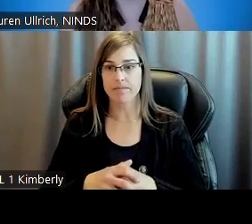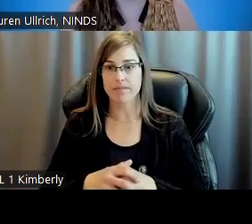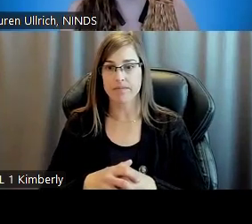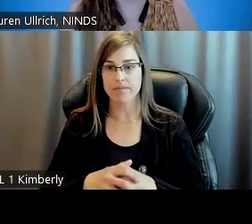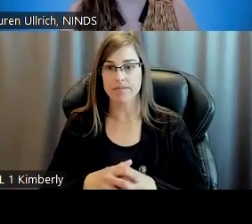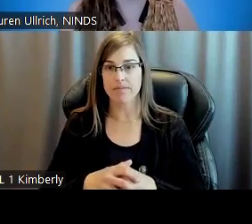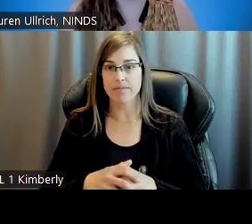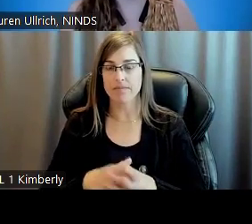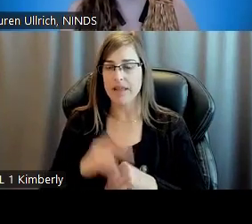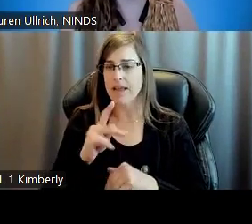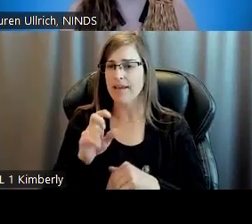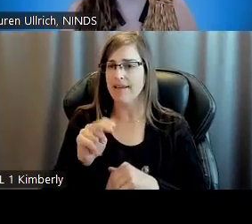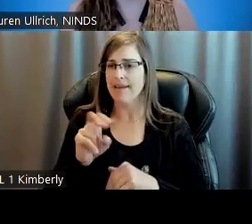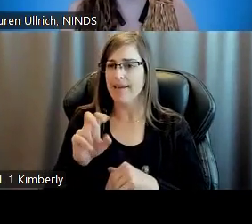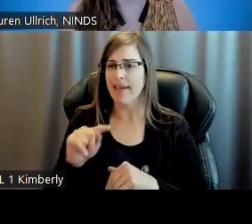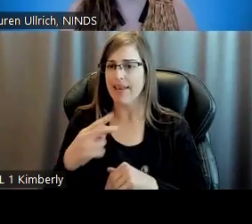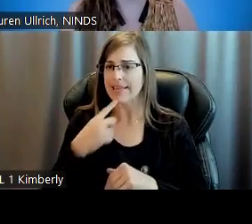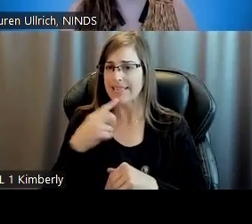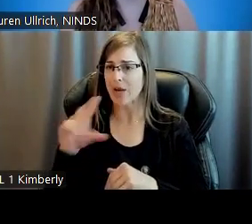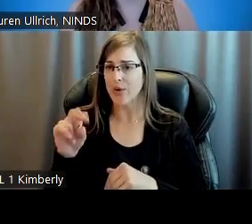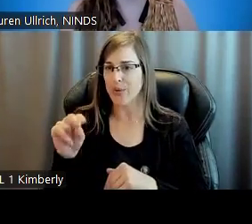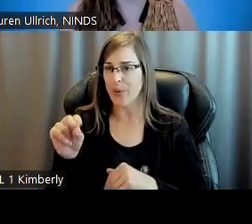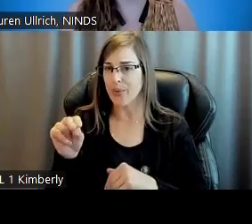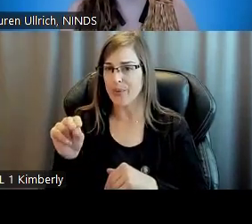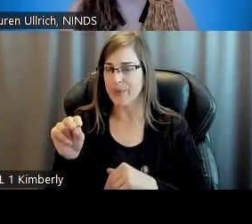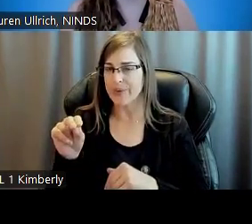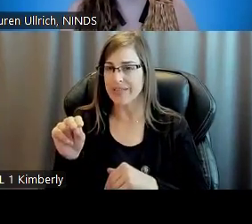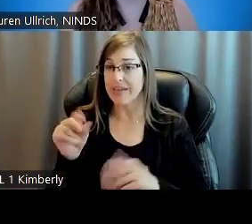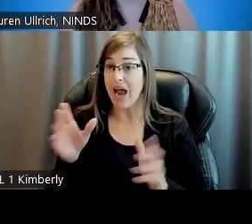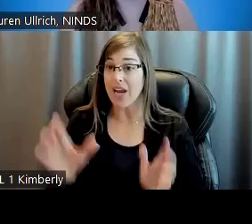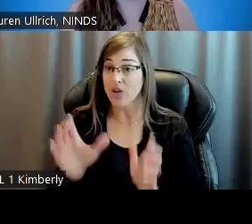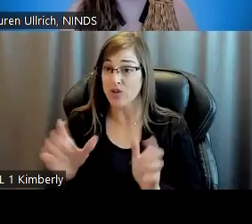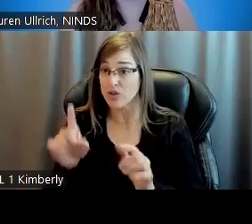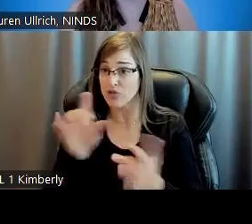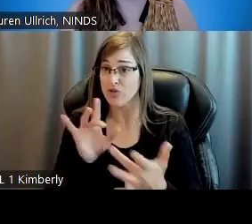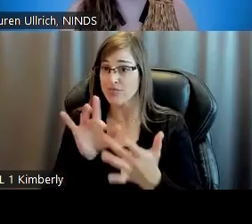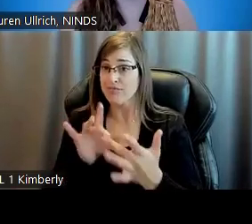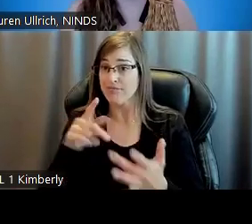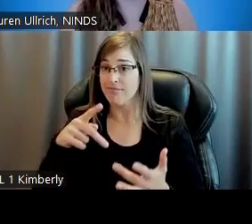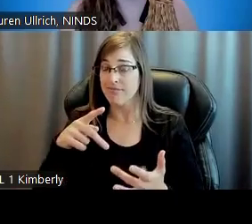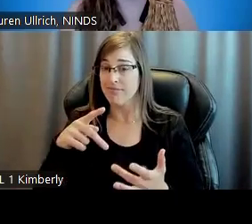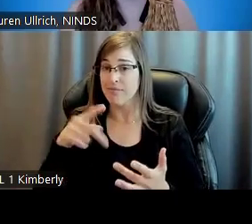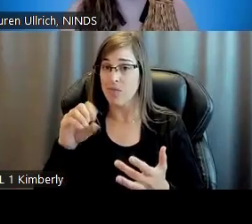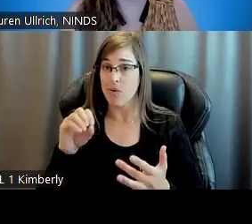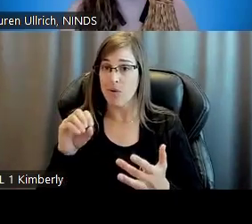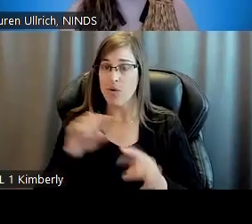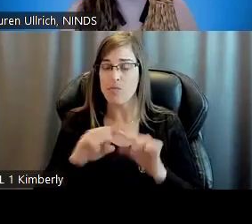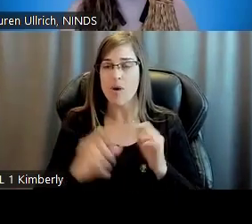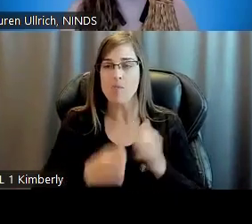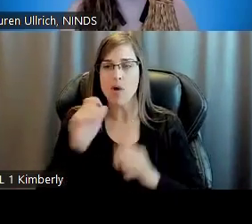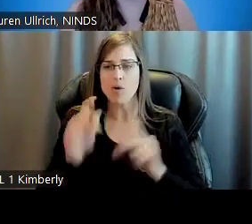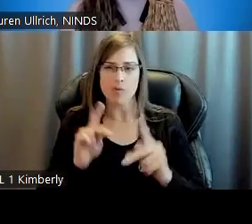Kenneth Gibbs, PhD: I would say no. I know I encourage you to reach out. The vast majority of people don't,